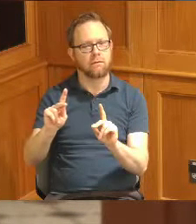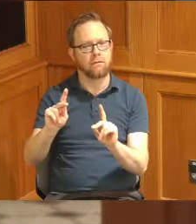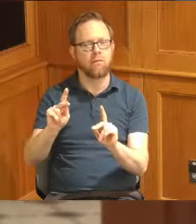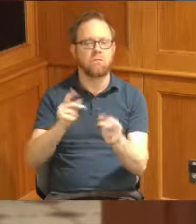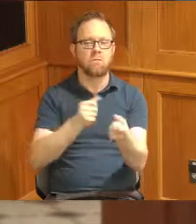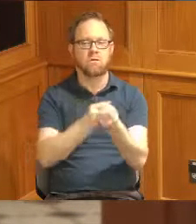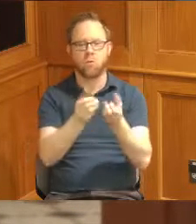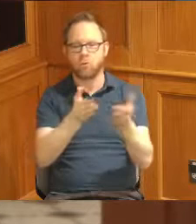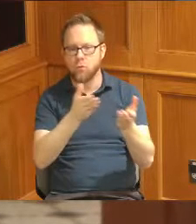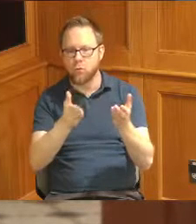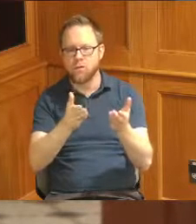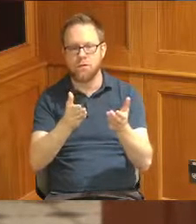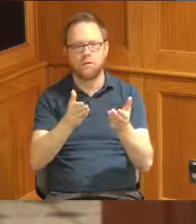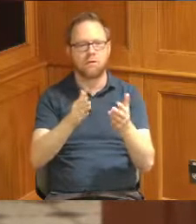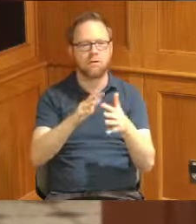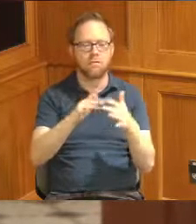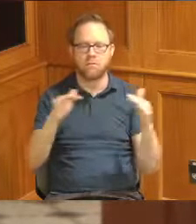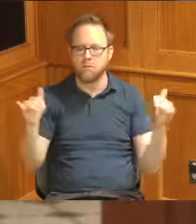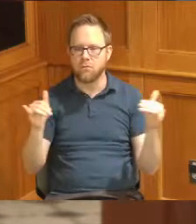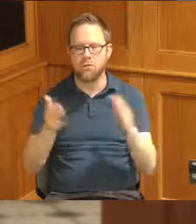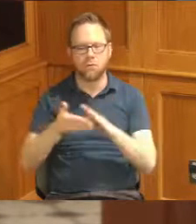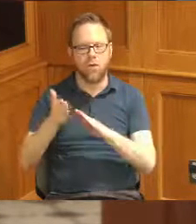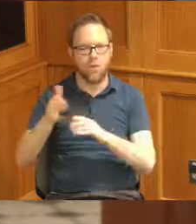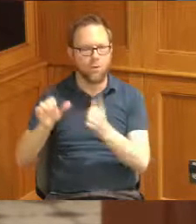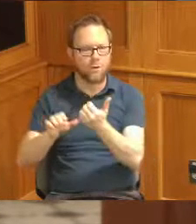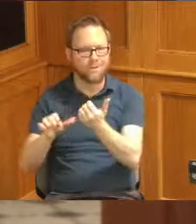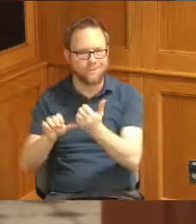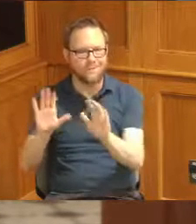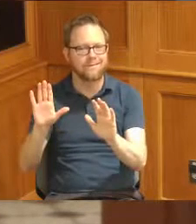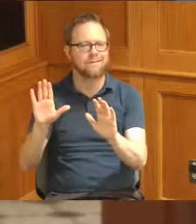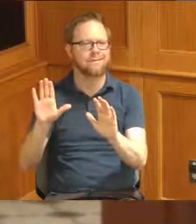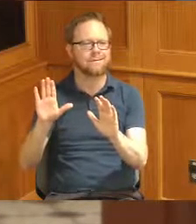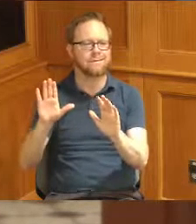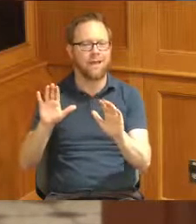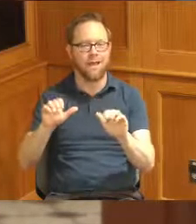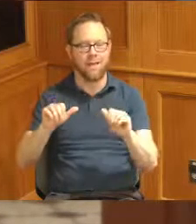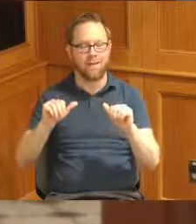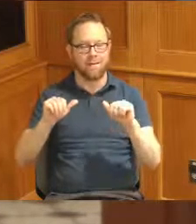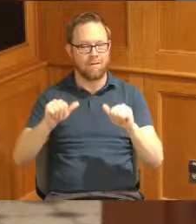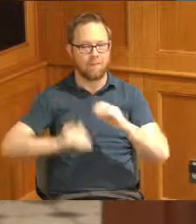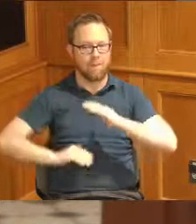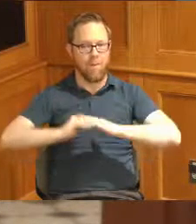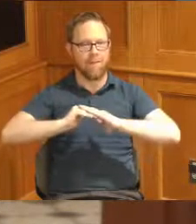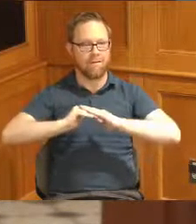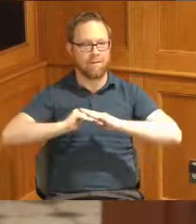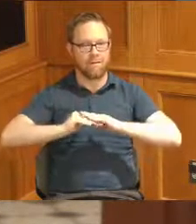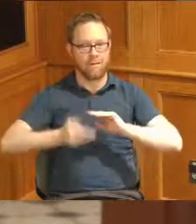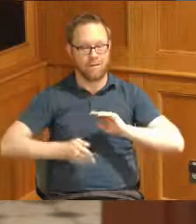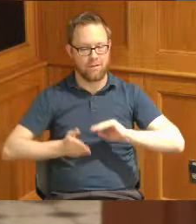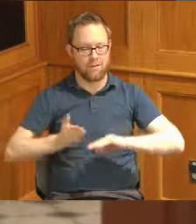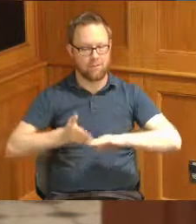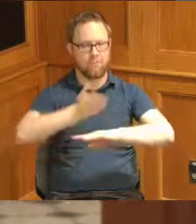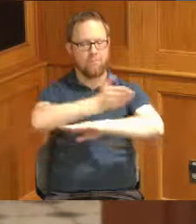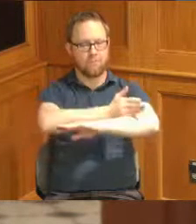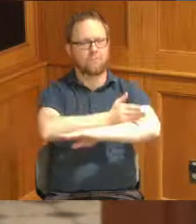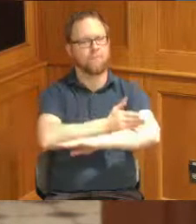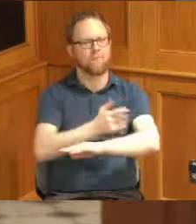operating assistance and capacity building I sent you all in an email and I just want to